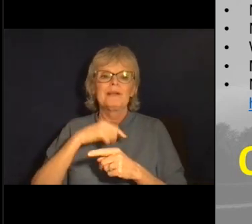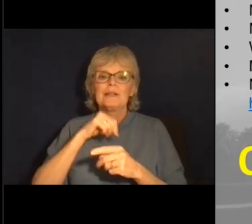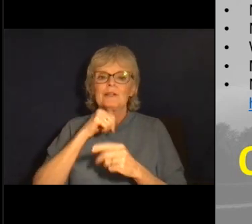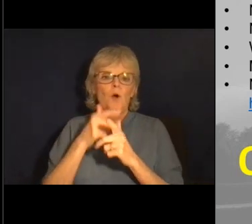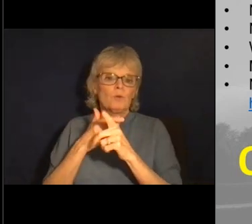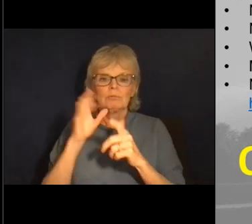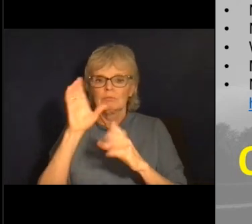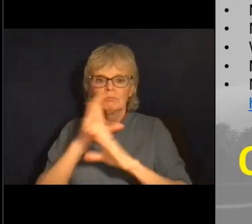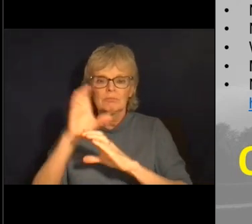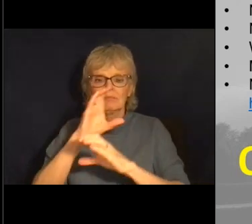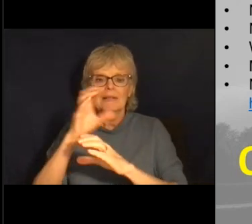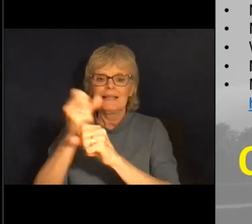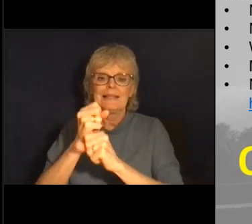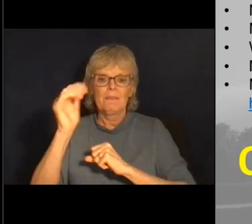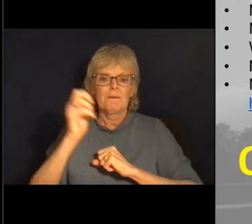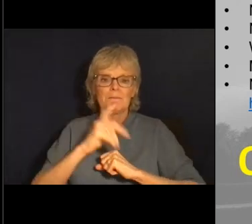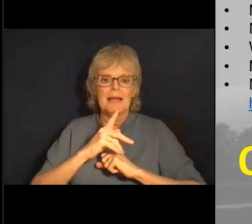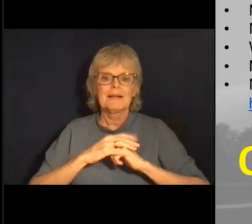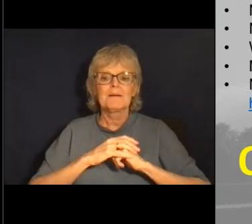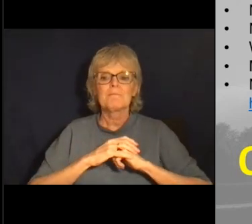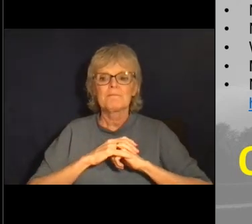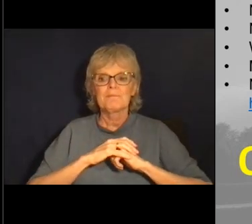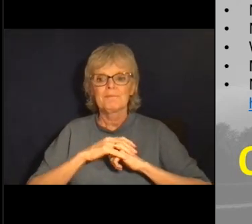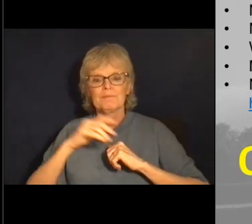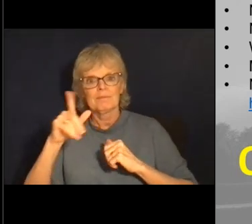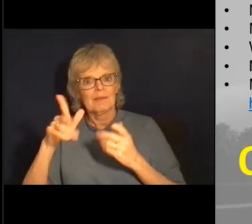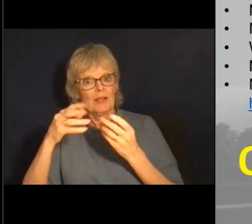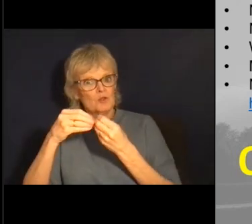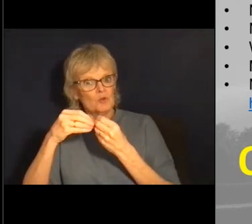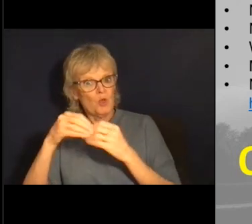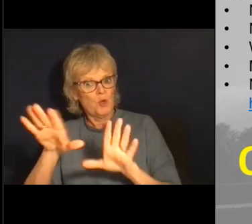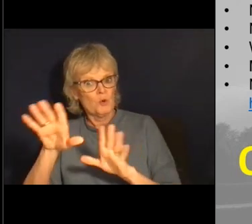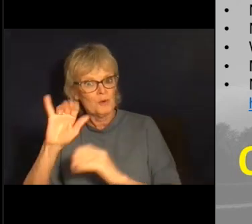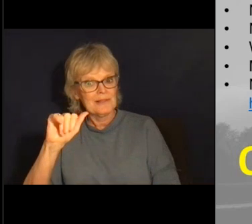[Katherine] Wow, that's amazing to just lose the instruments sometimes. Yeah.